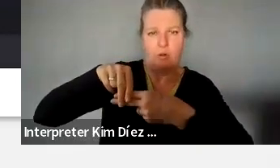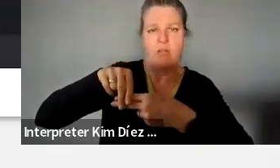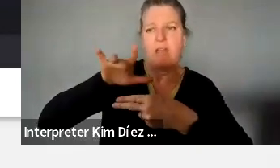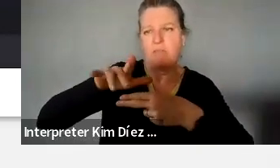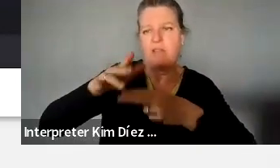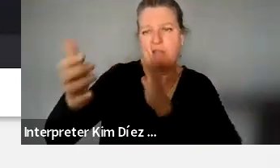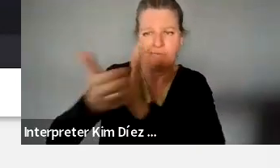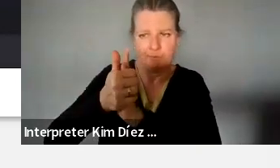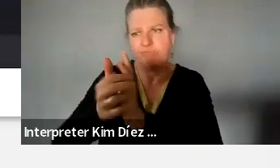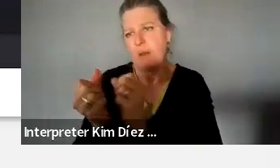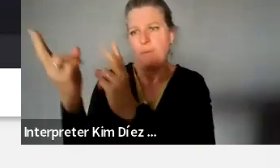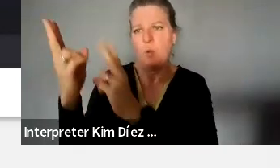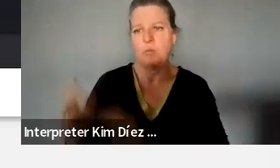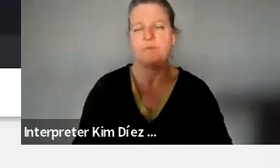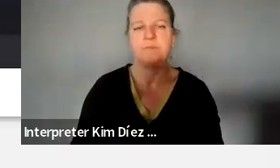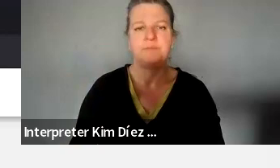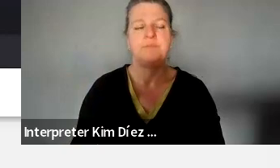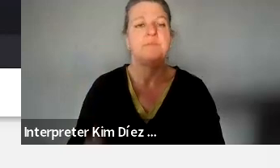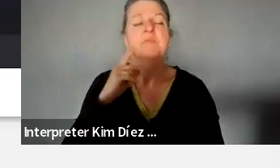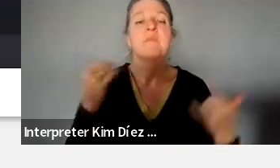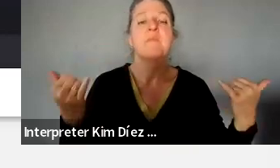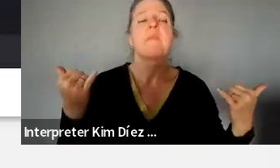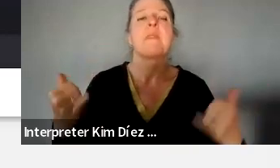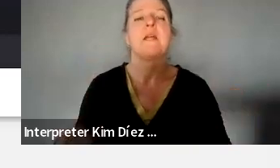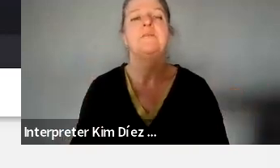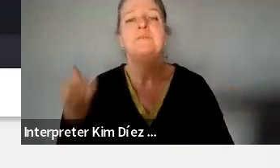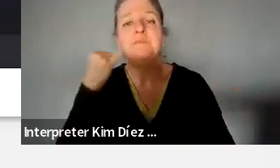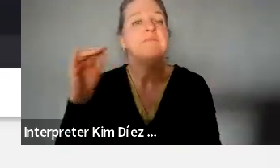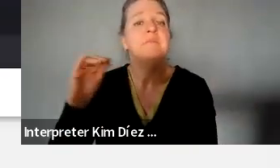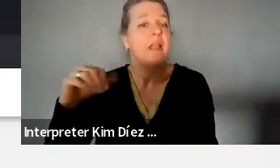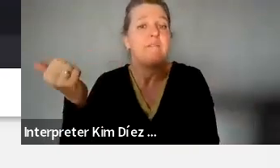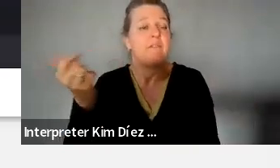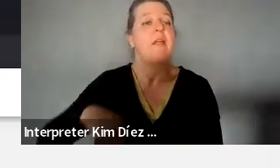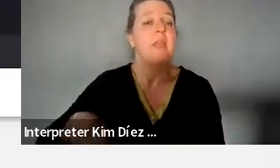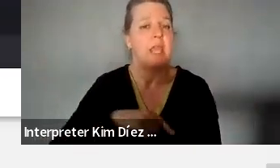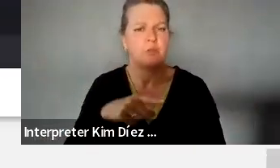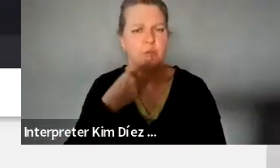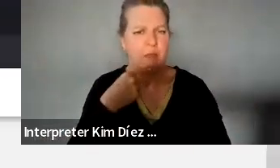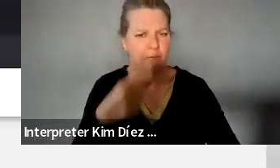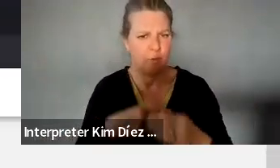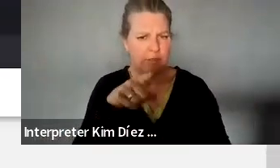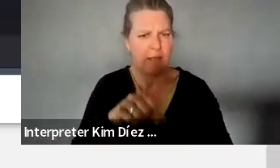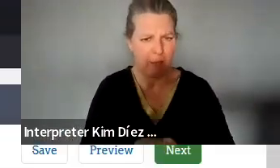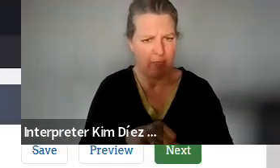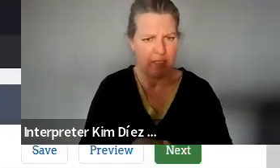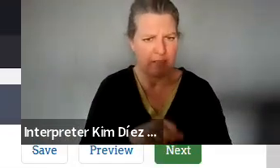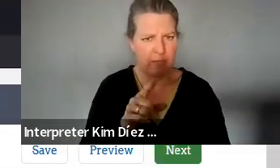So for now, if there's nothing else we have to say about this page, I'll move on.